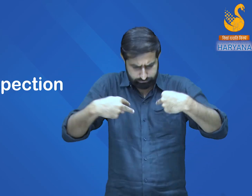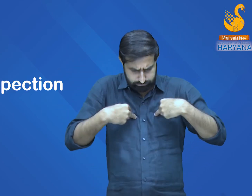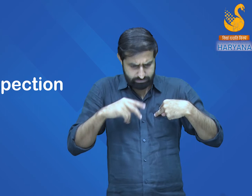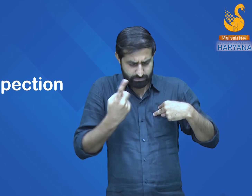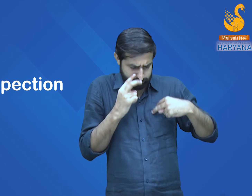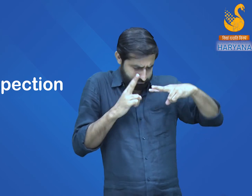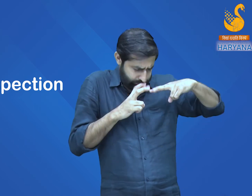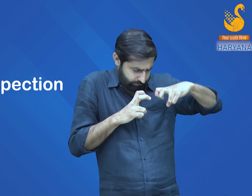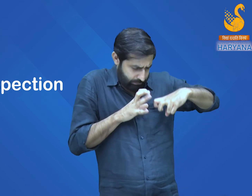Introspection